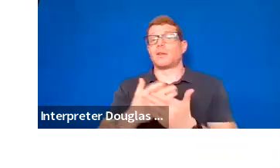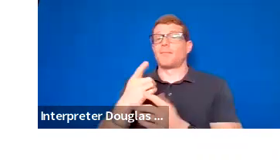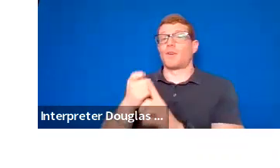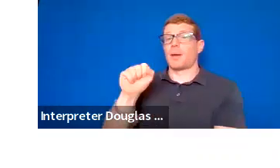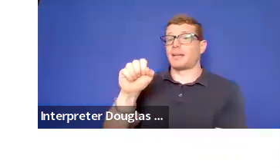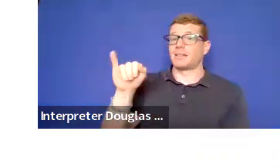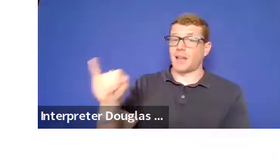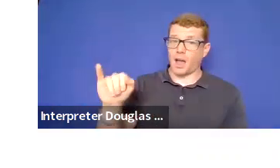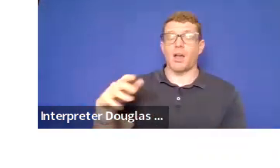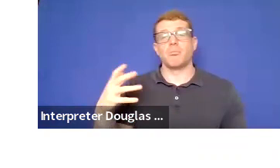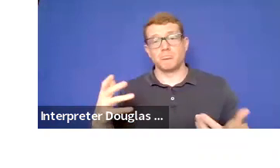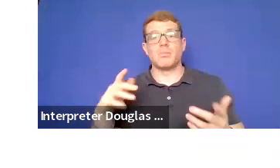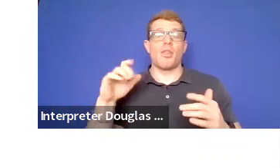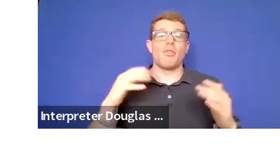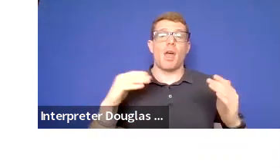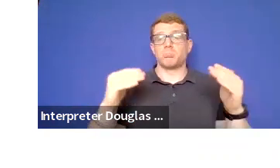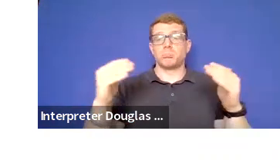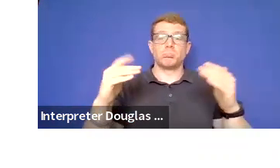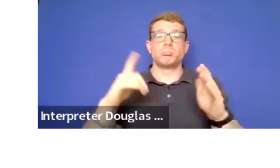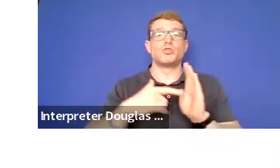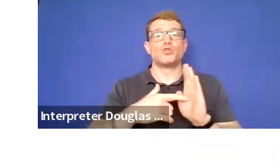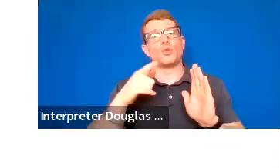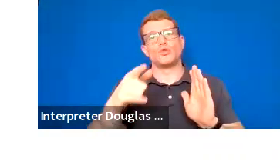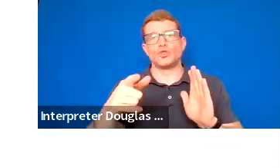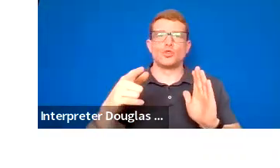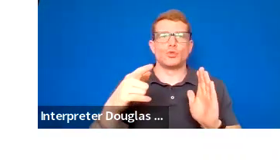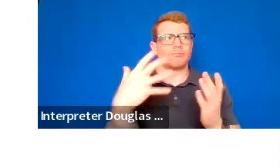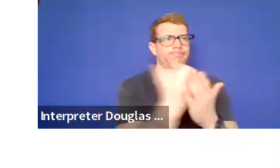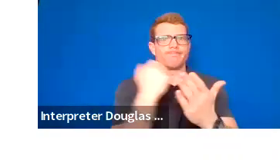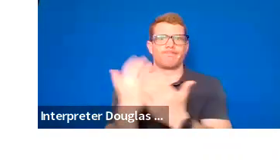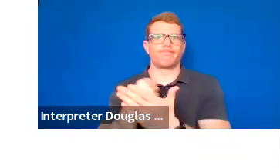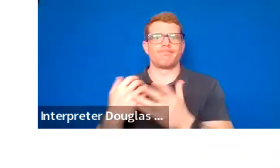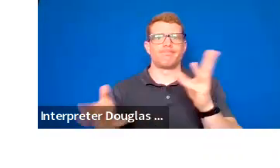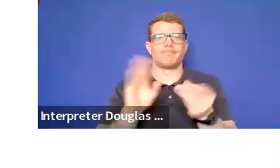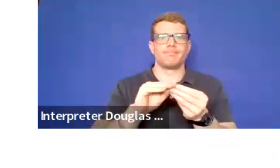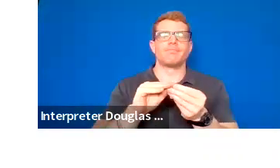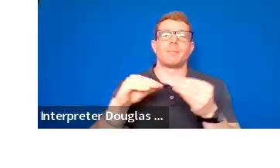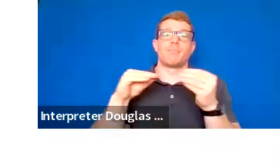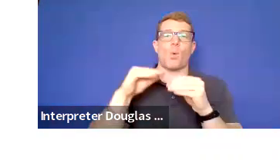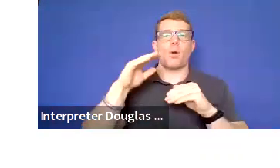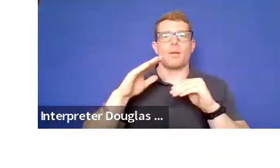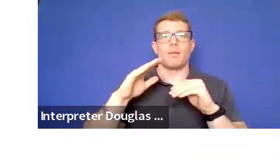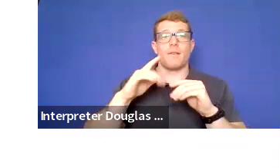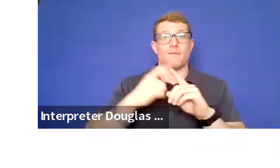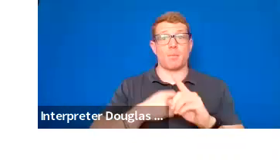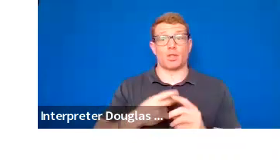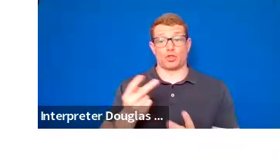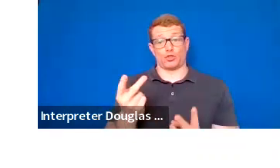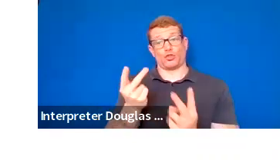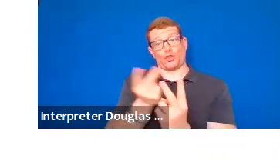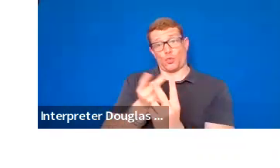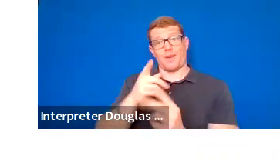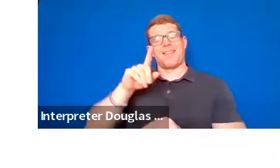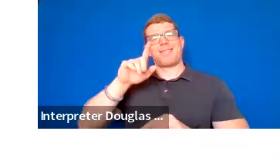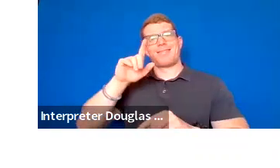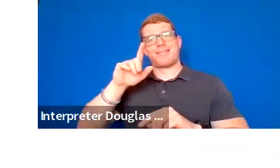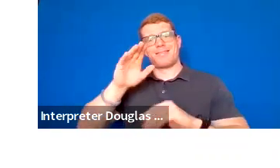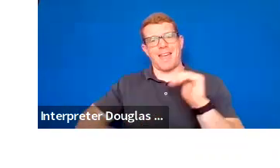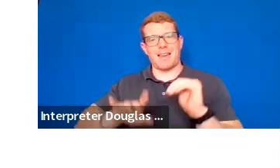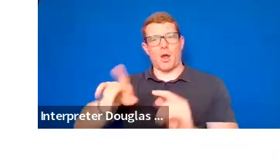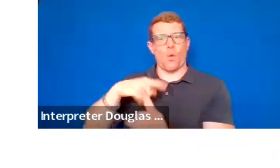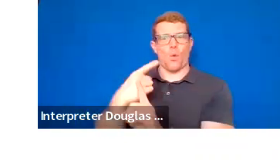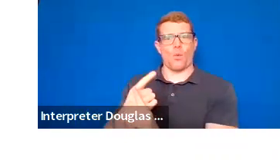ahead. you get more between the 2, then just the one by itself, and you also have your Medicaid.